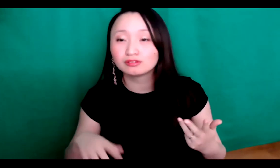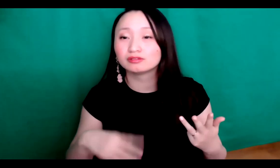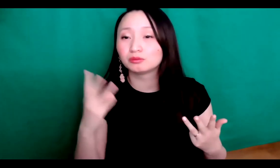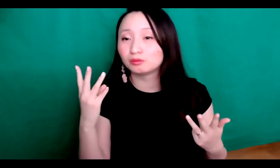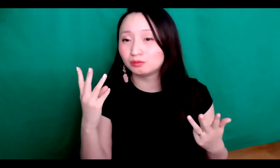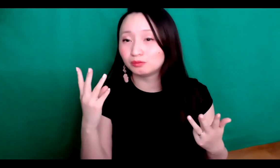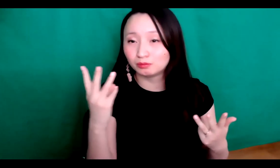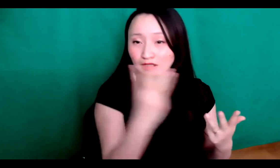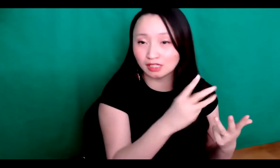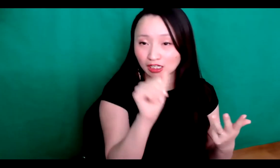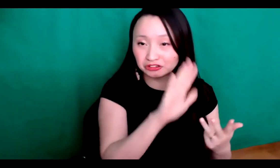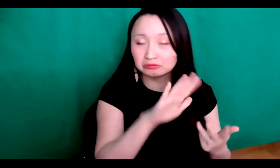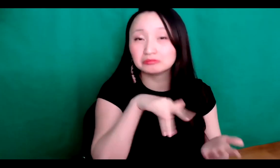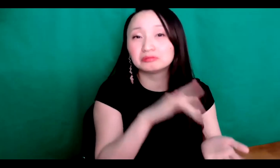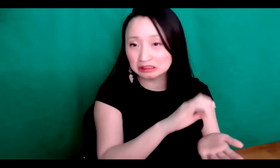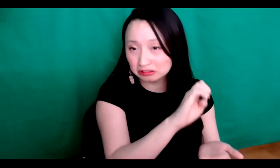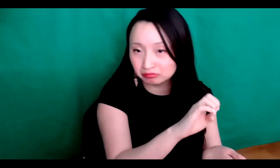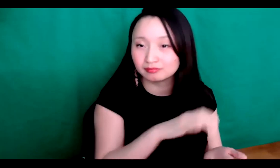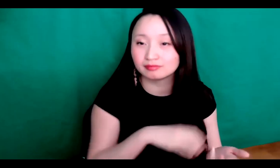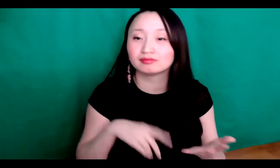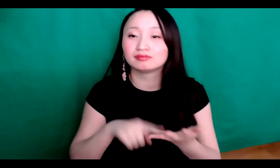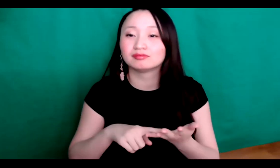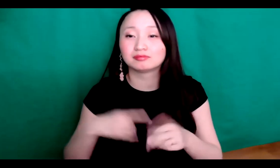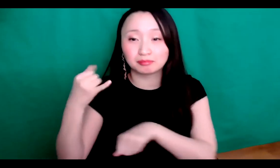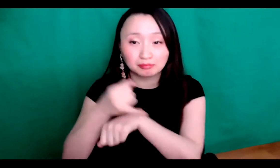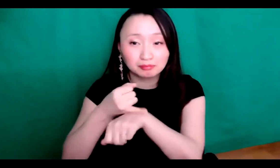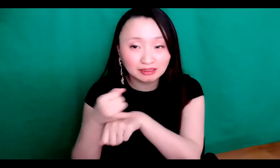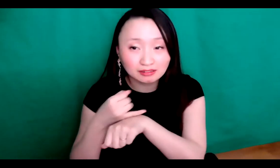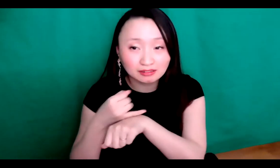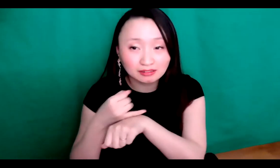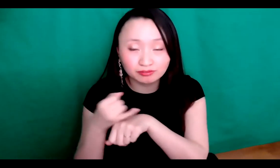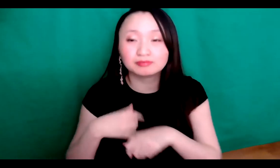Southeast Asia. Western Asian, Pacific Islander, Black, Hispanic,